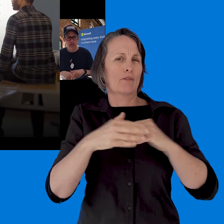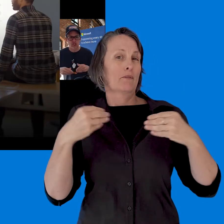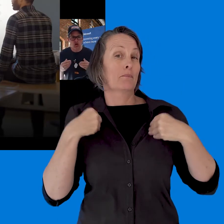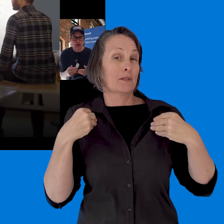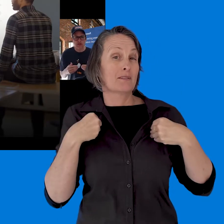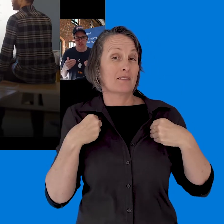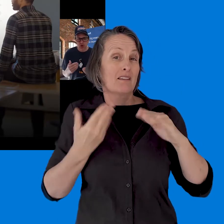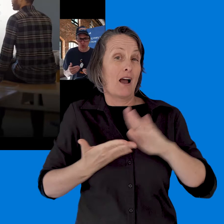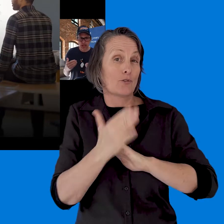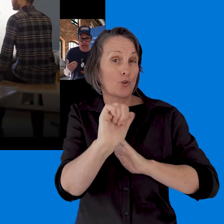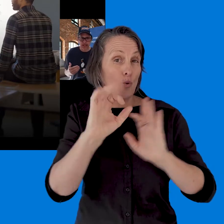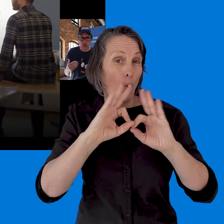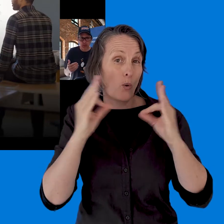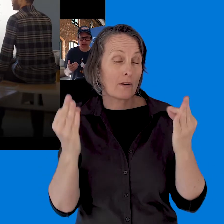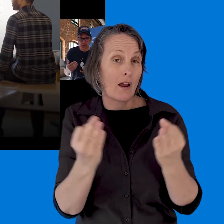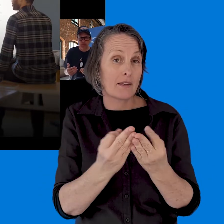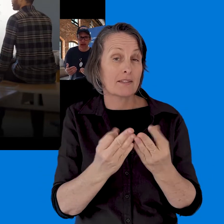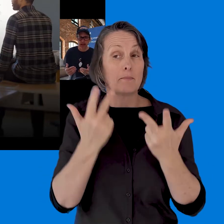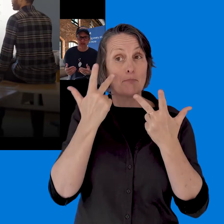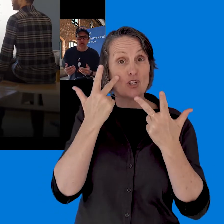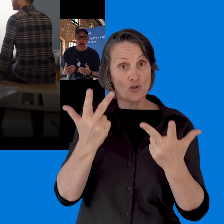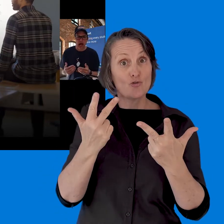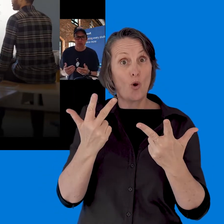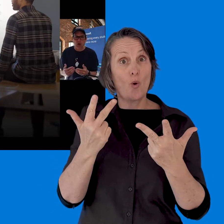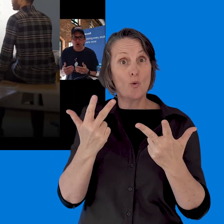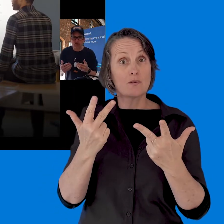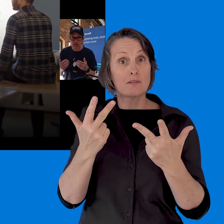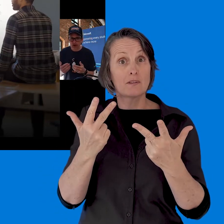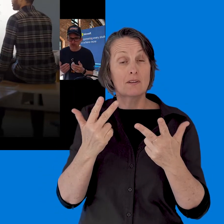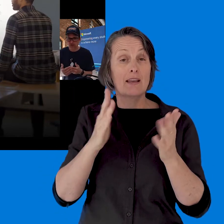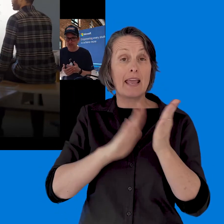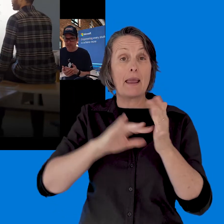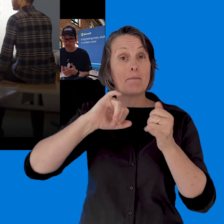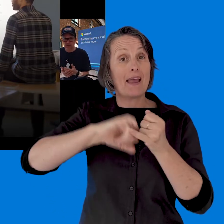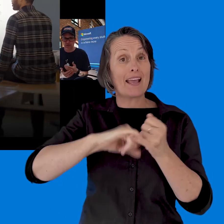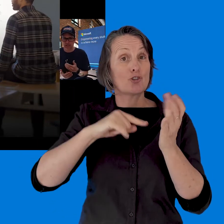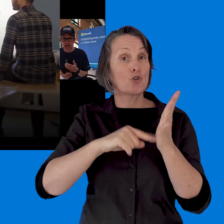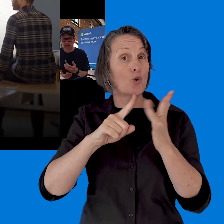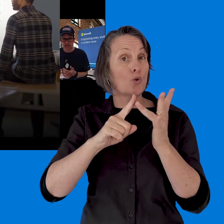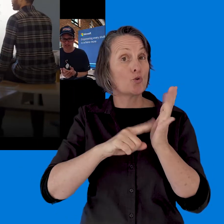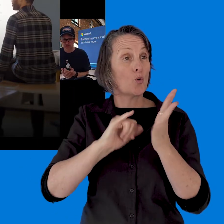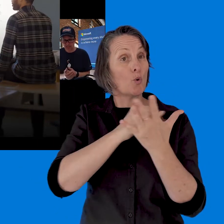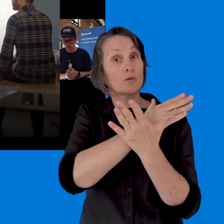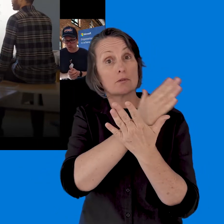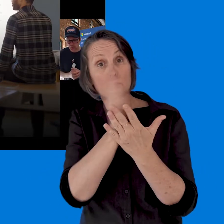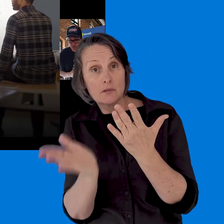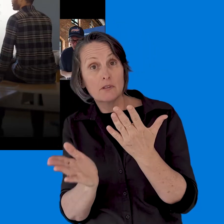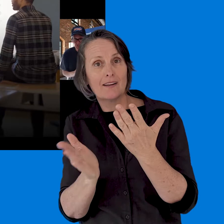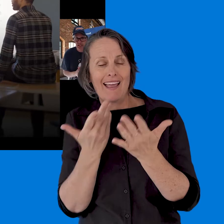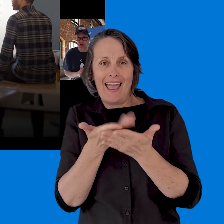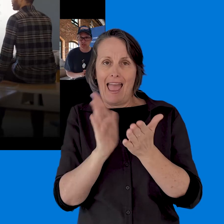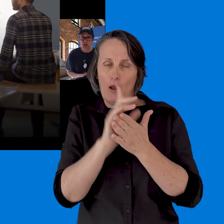But it's showing the total economic impact of the Microsoft accessibility and assistive technologies for education.